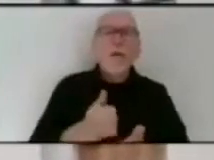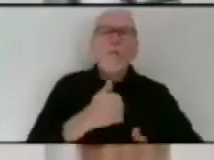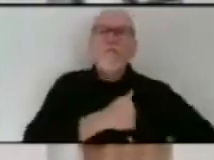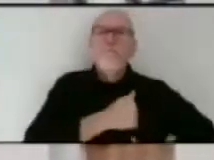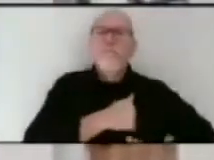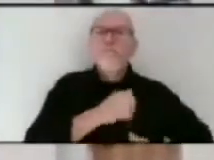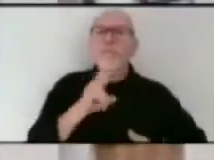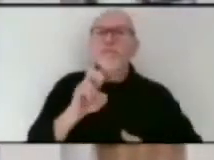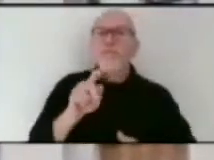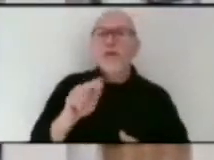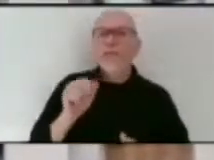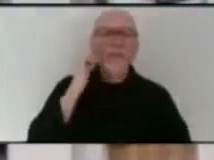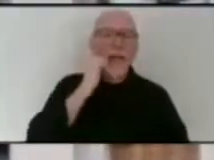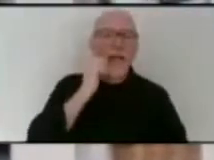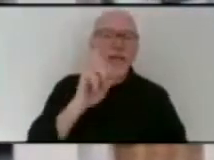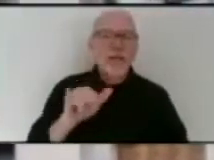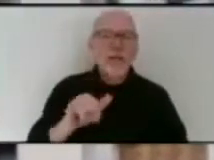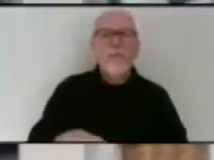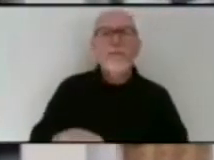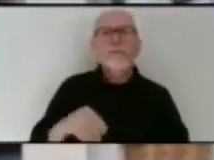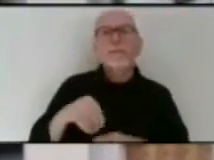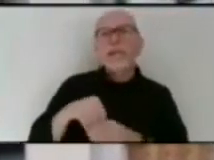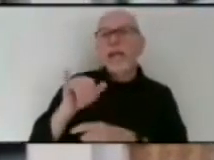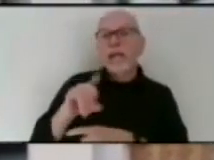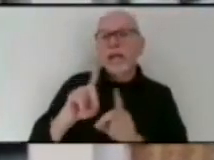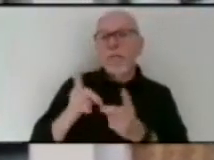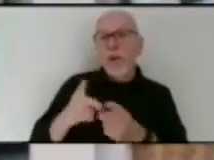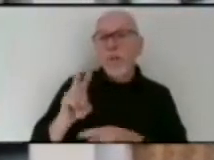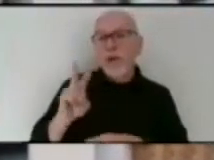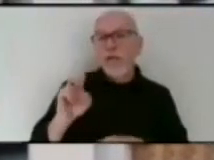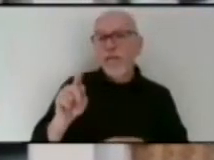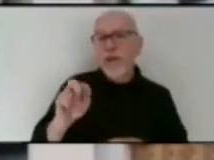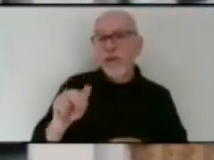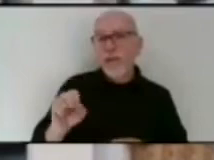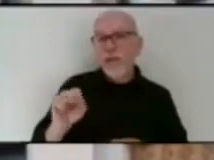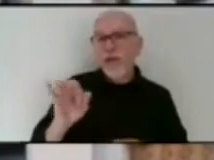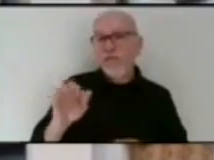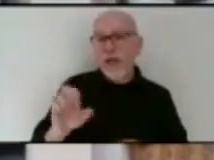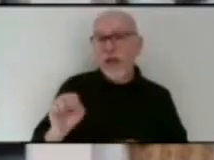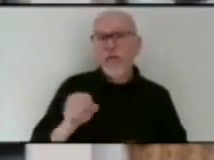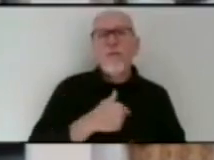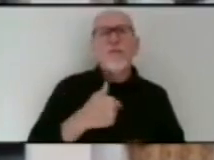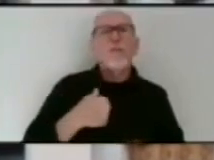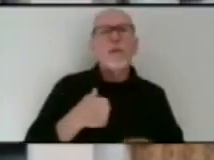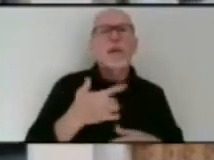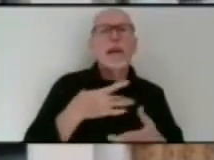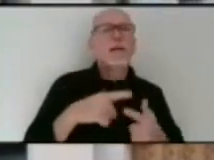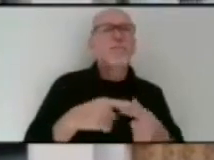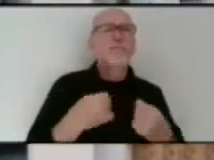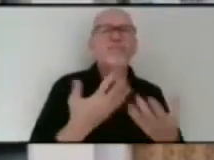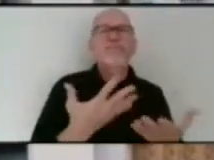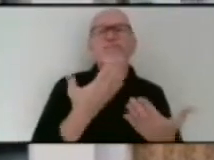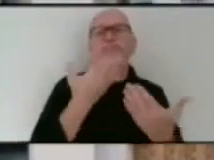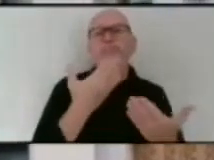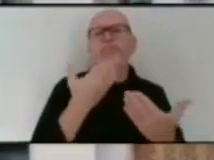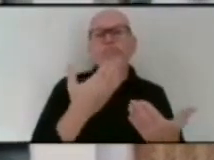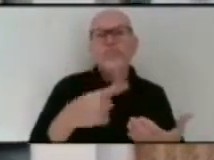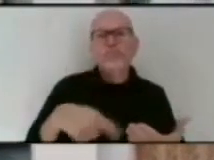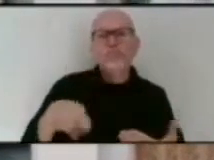at the Indiana Department of Veterans Affairs. It is our privilege to repay our country's debt of gratitude to those who are there when we needed them